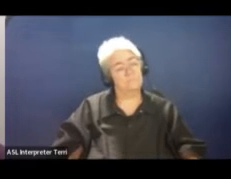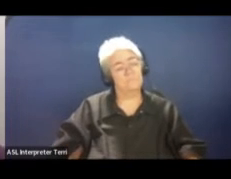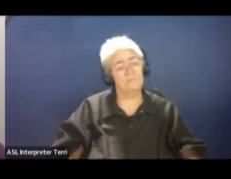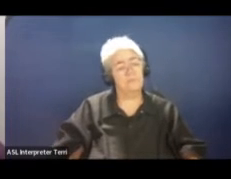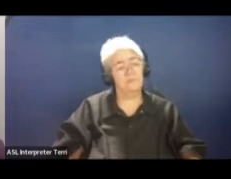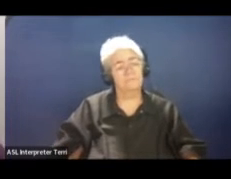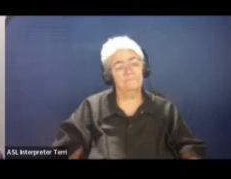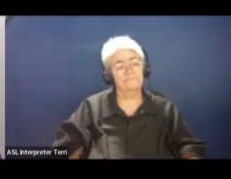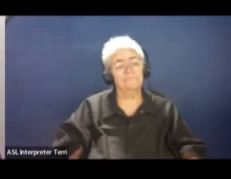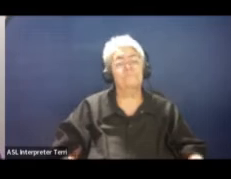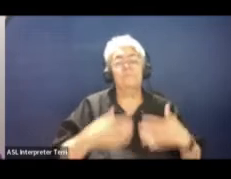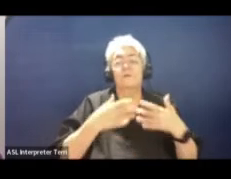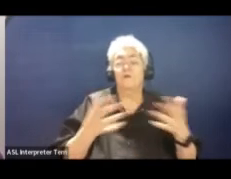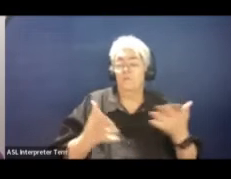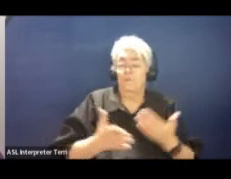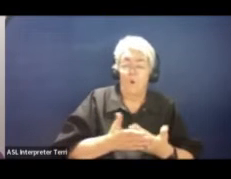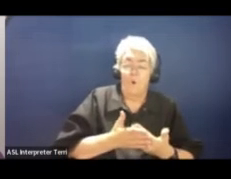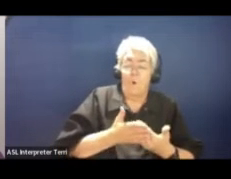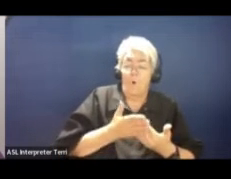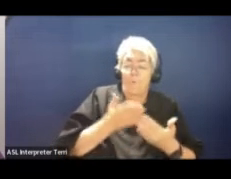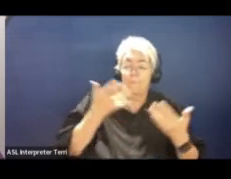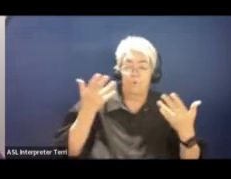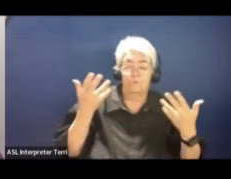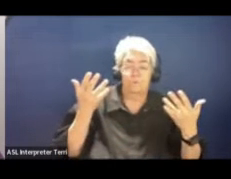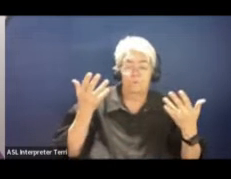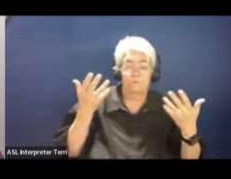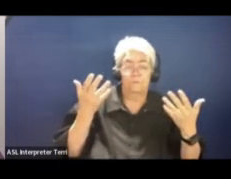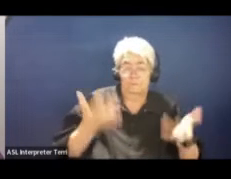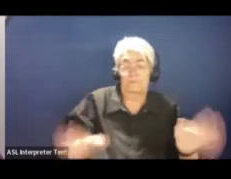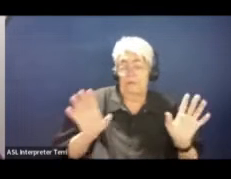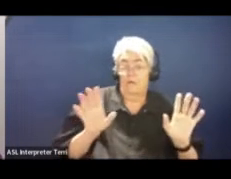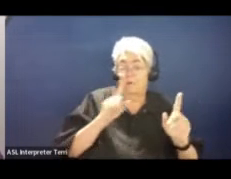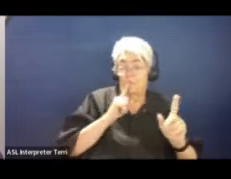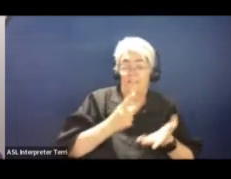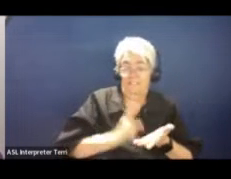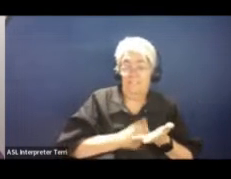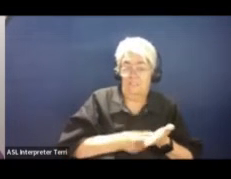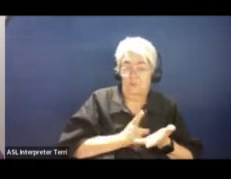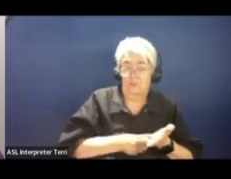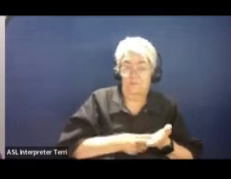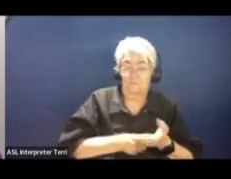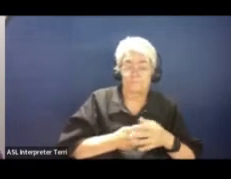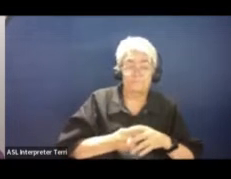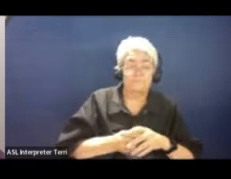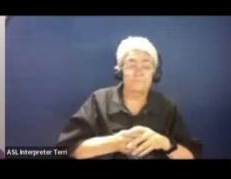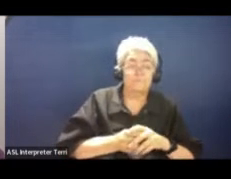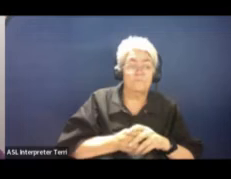All right, well, we are just about to the discussion section. But building on that resource